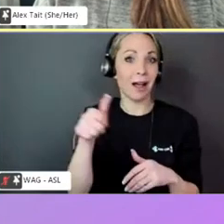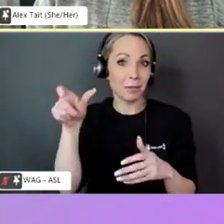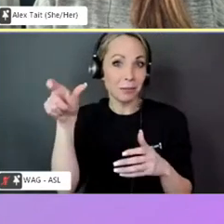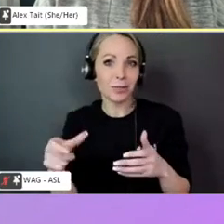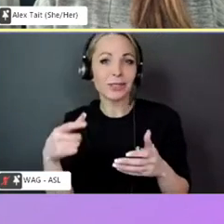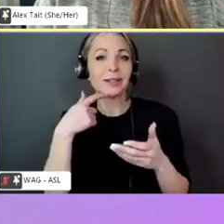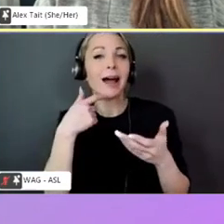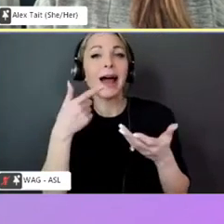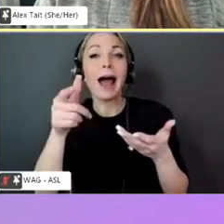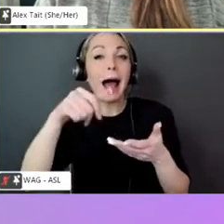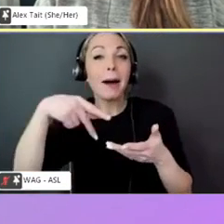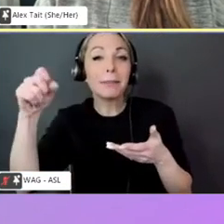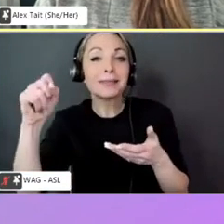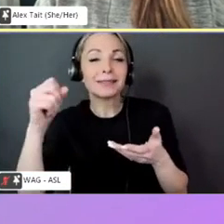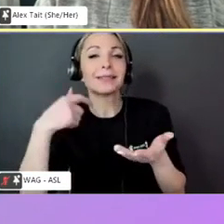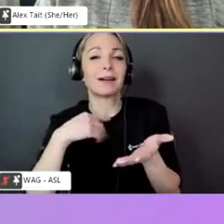computers. Virtually all the apps I use make access what I